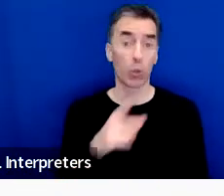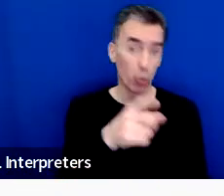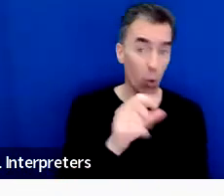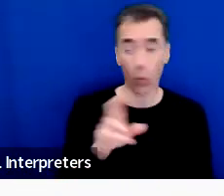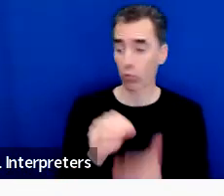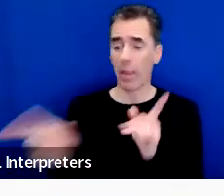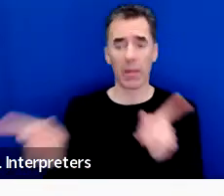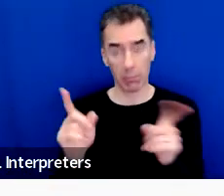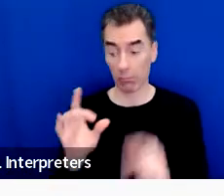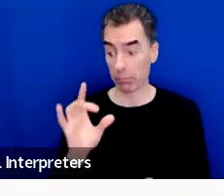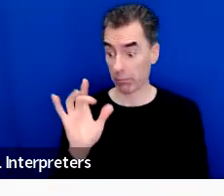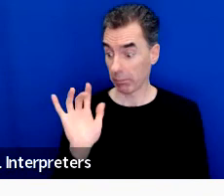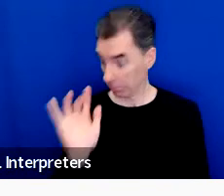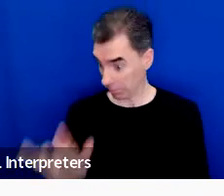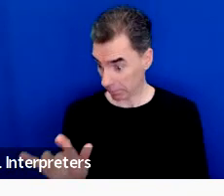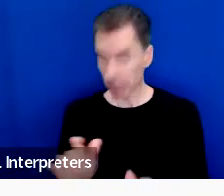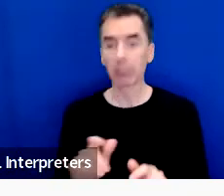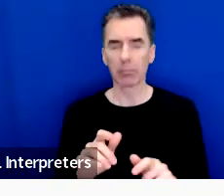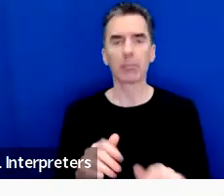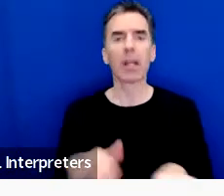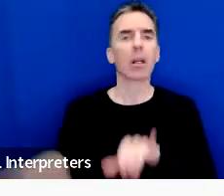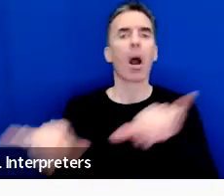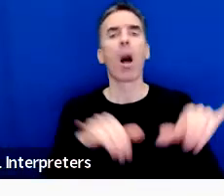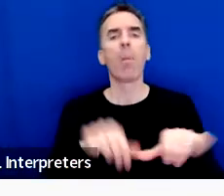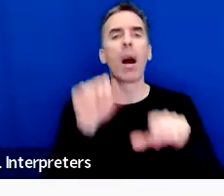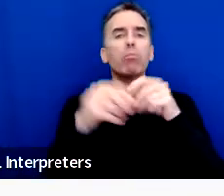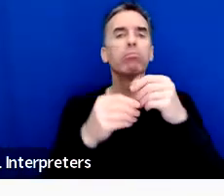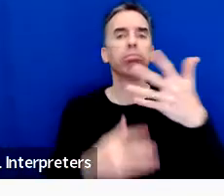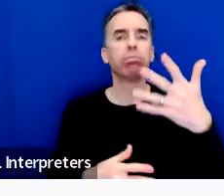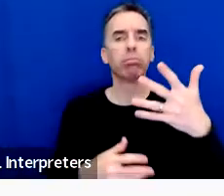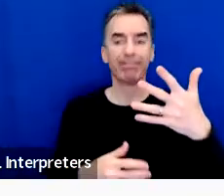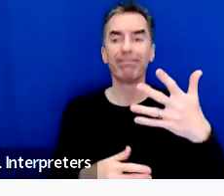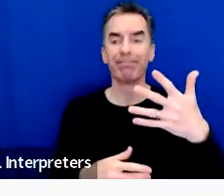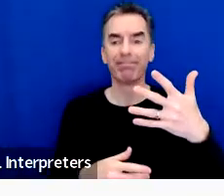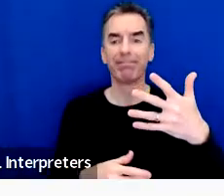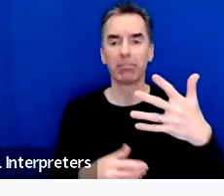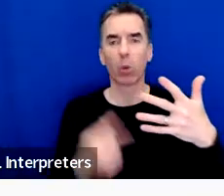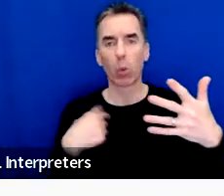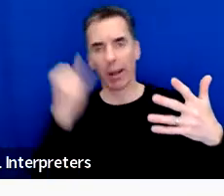they can search through all of our frequently asked questions, our top suggestions will come up, but they can also click on